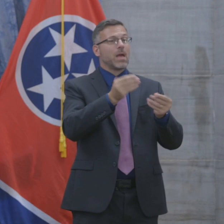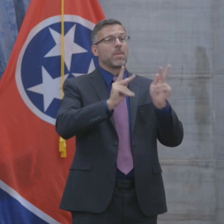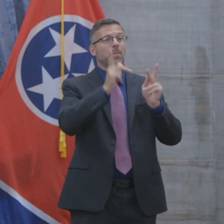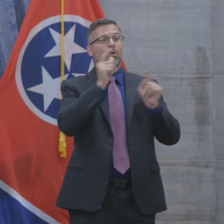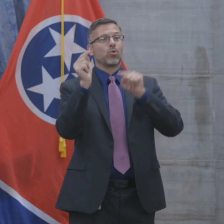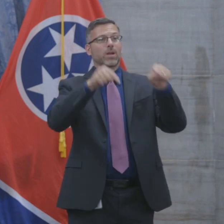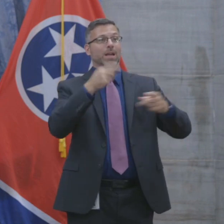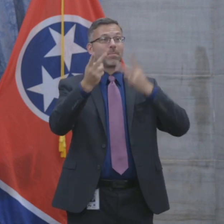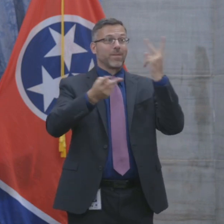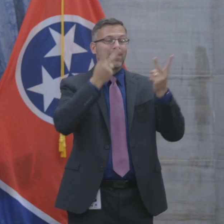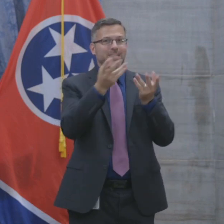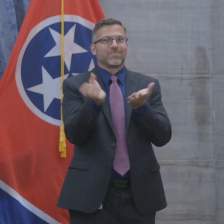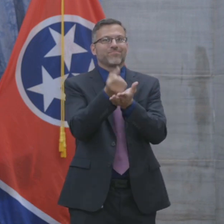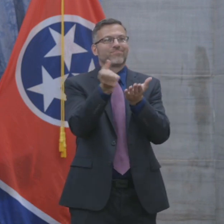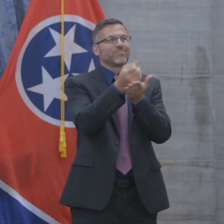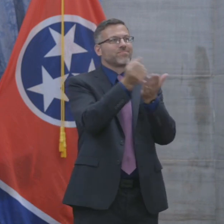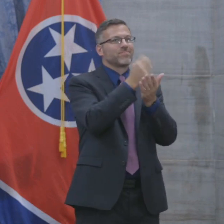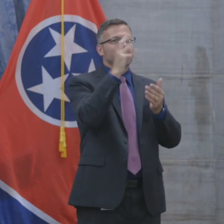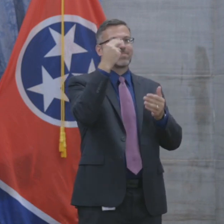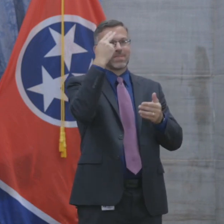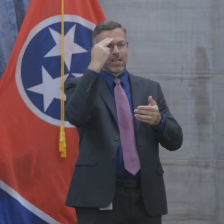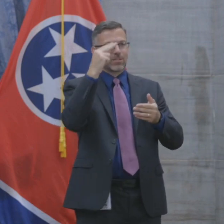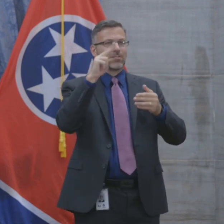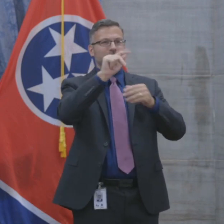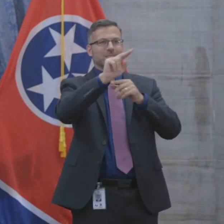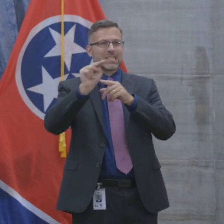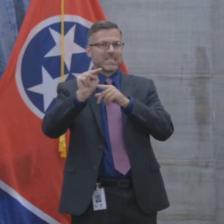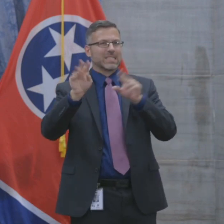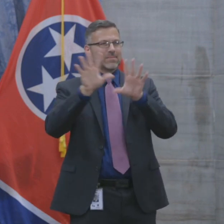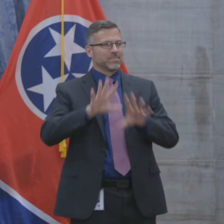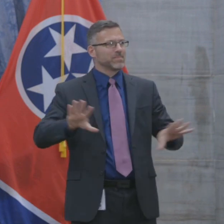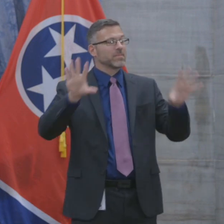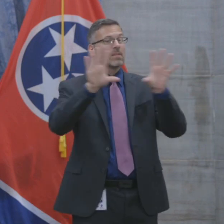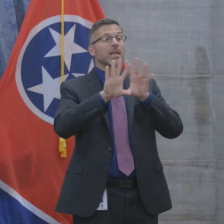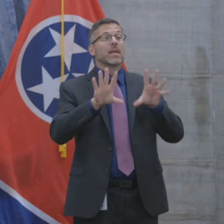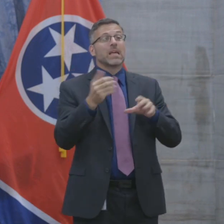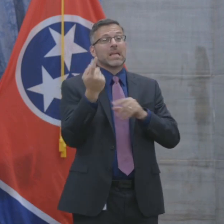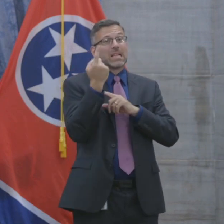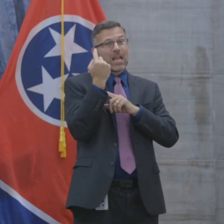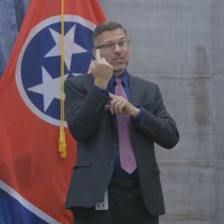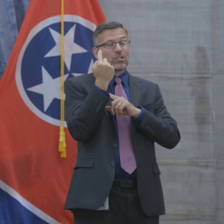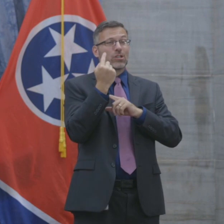vigilant. Tennesseans, what you have been doing appears to be